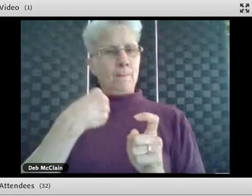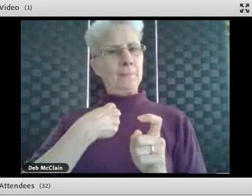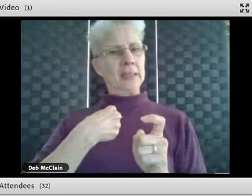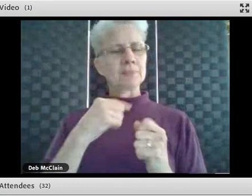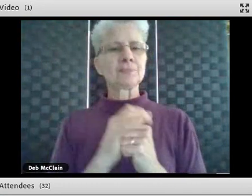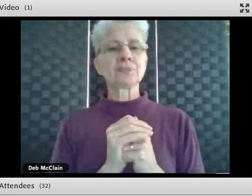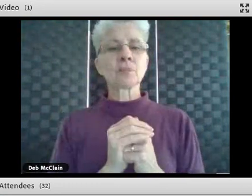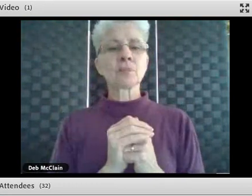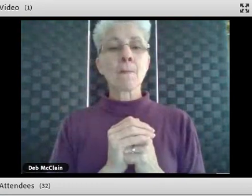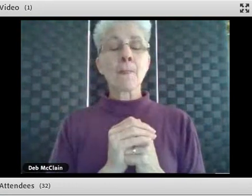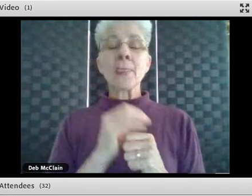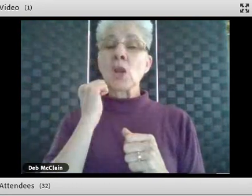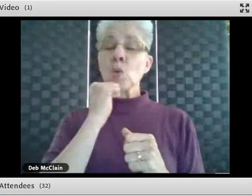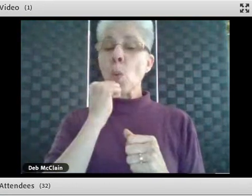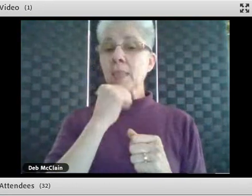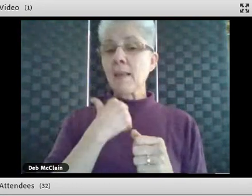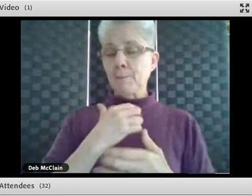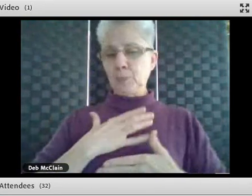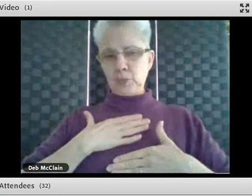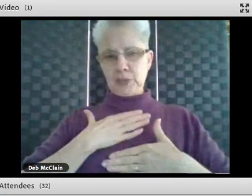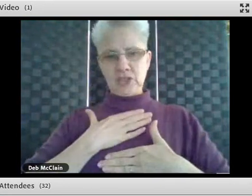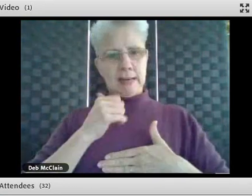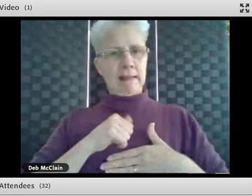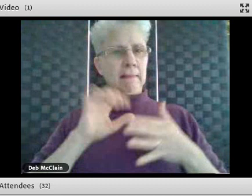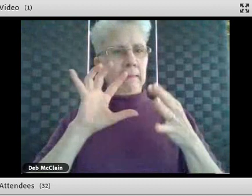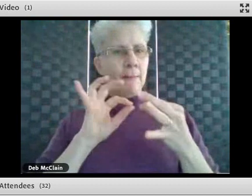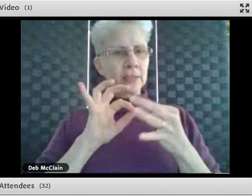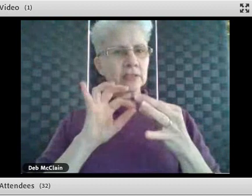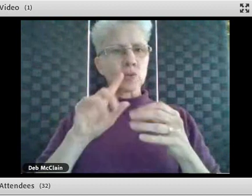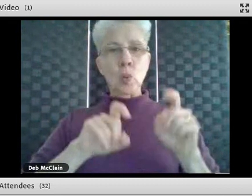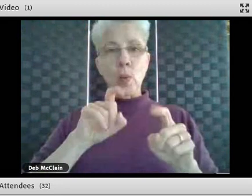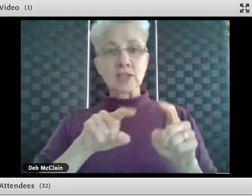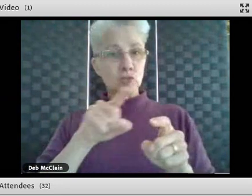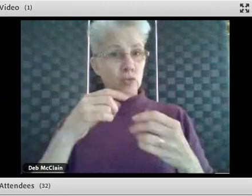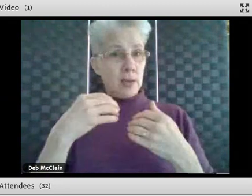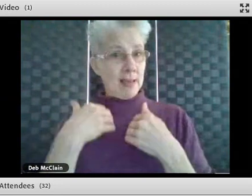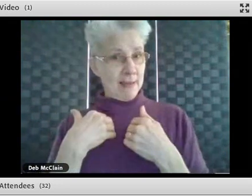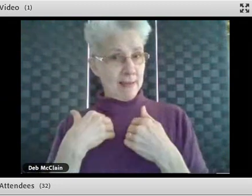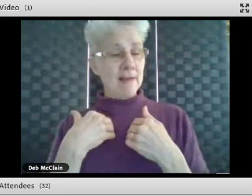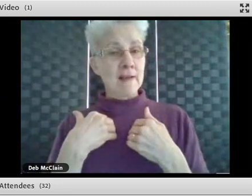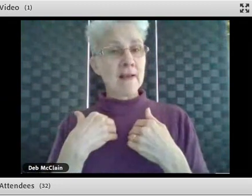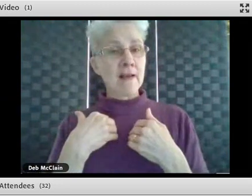As normal, I appreciate any comments and questions that you have throughout the webinar.